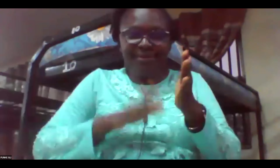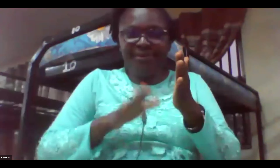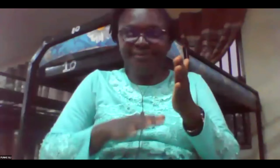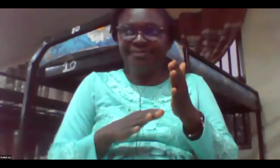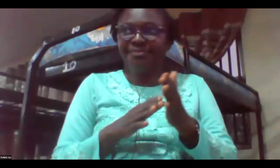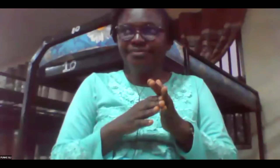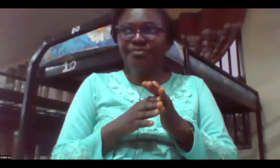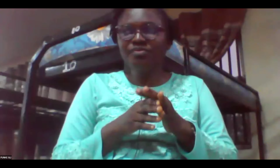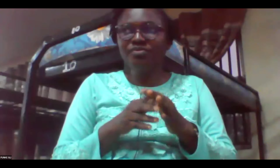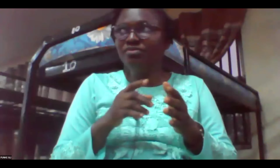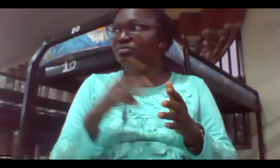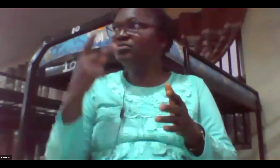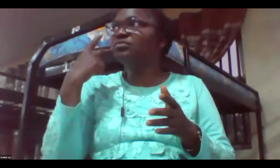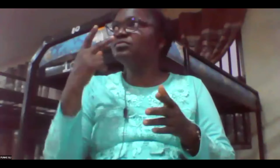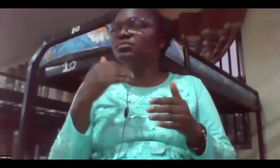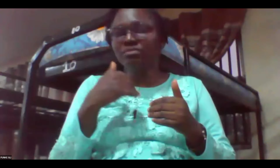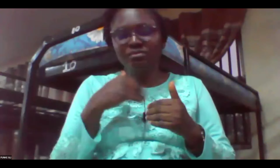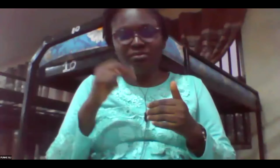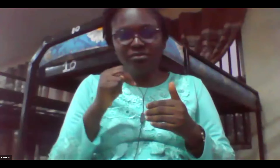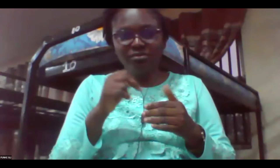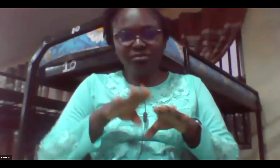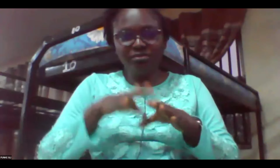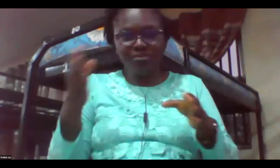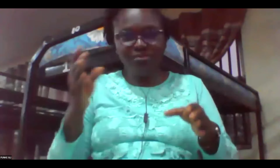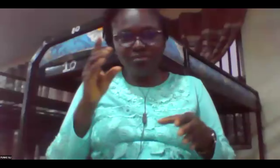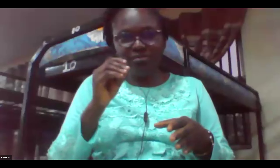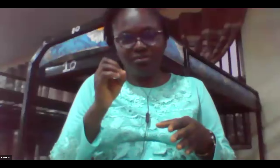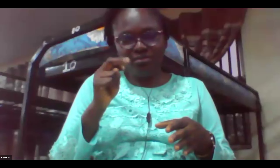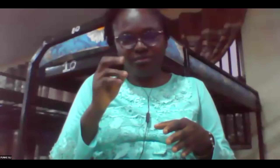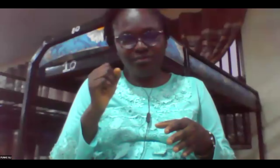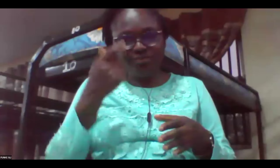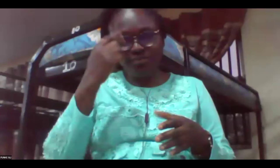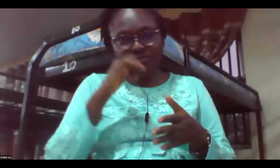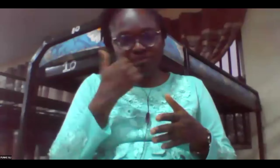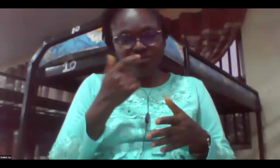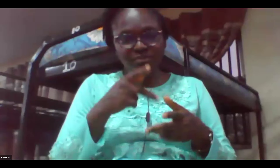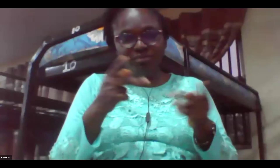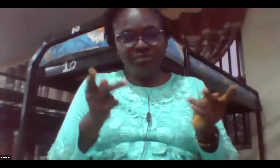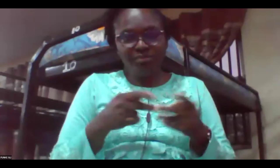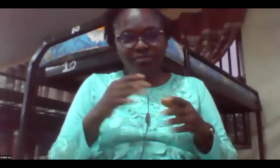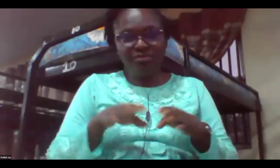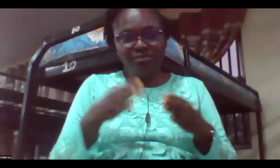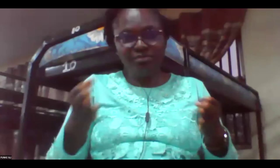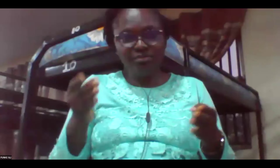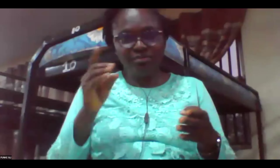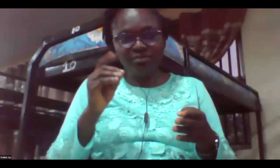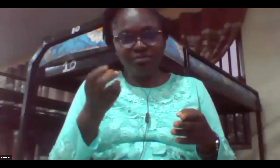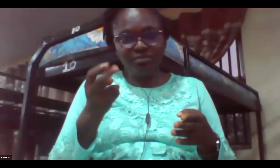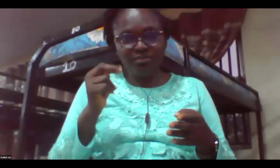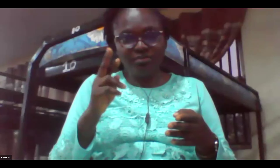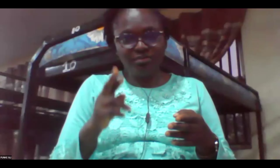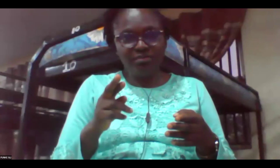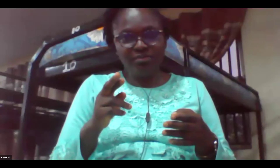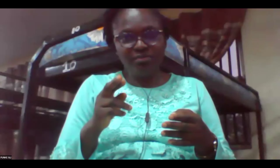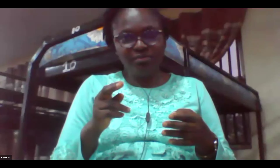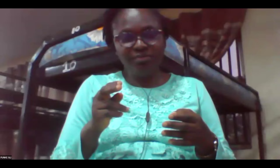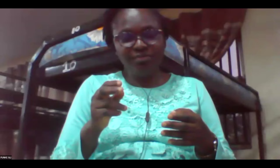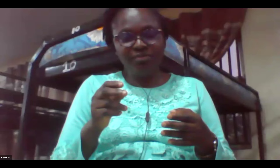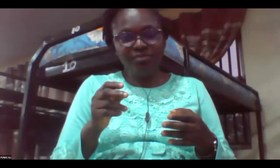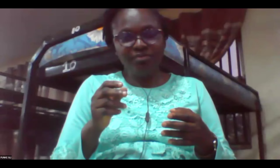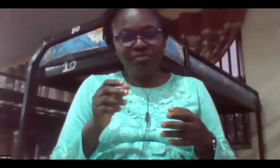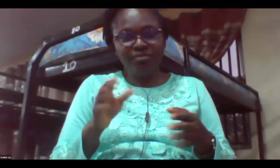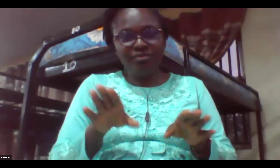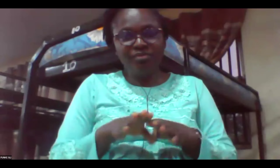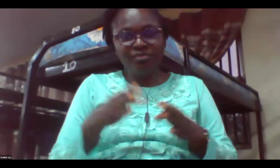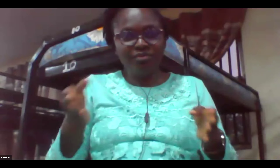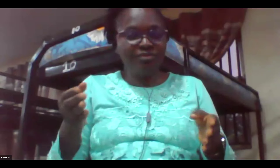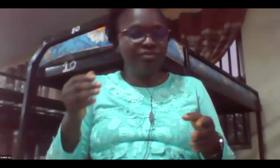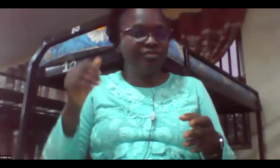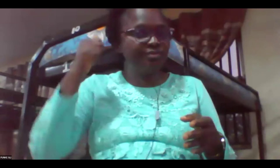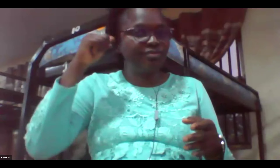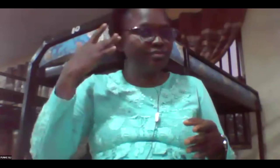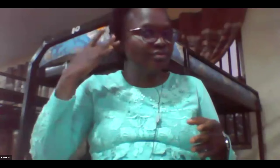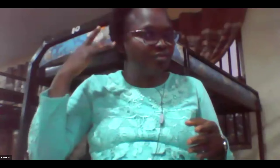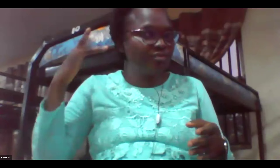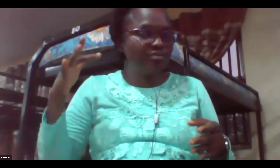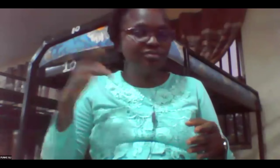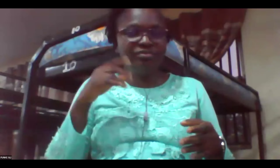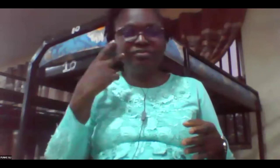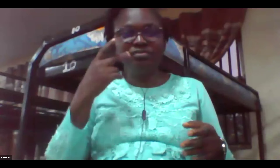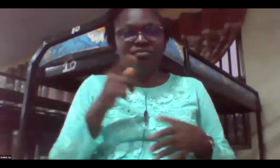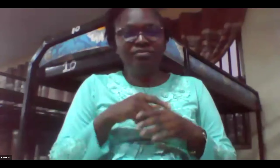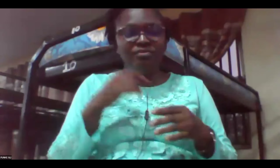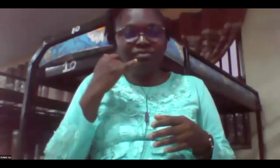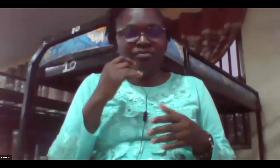where you see where you have, where you need to own your data, you know, for those who are used to. There's a place you need to own your data. There's a place you need to, you know. Turn on your your ringing mode. So there you are going to see what is called dark mode.